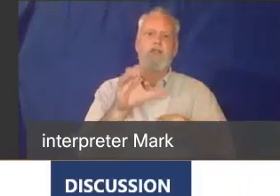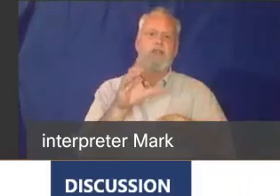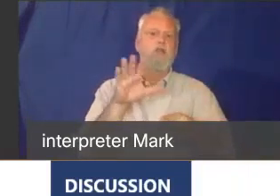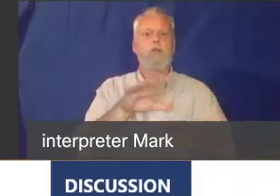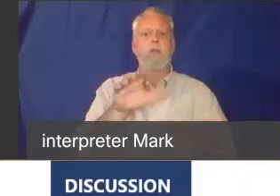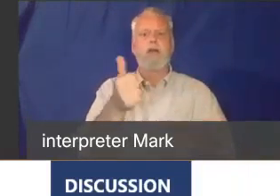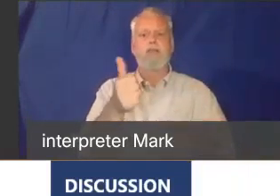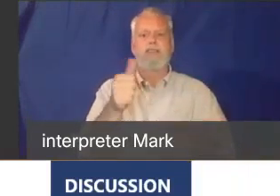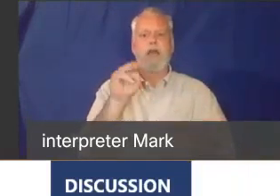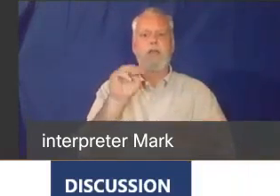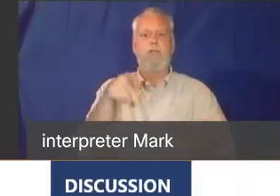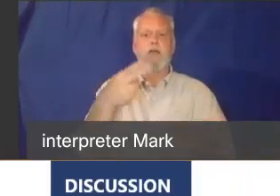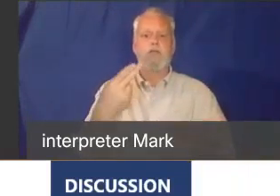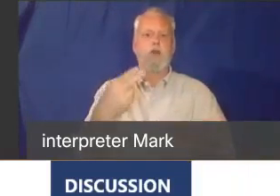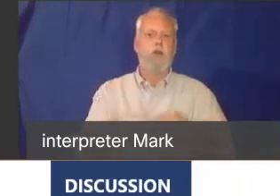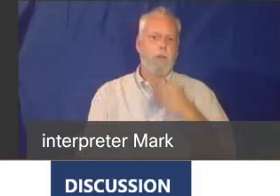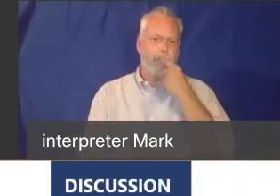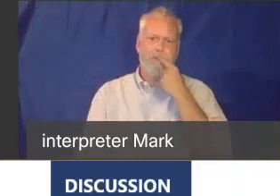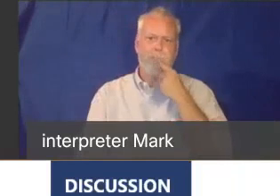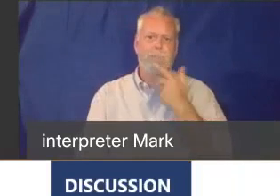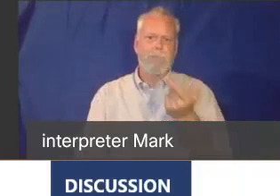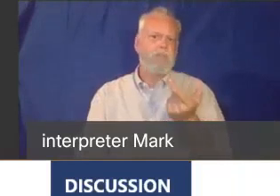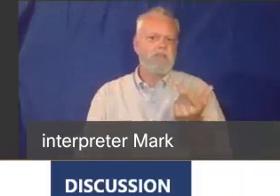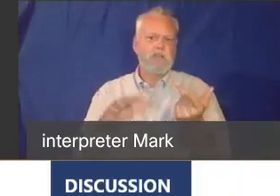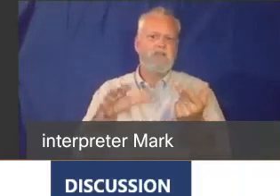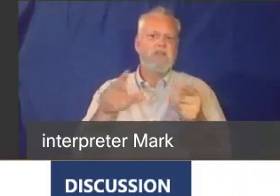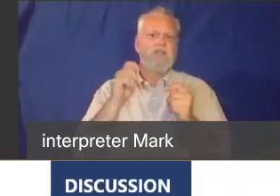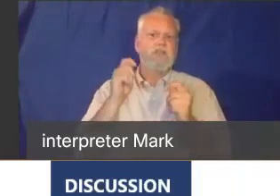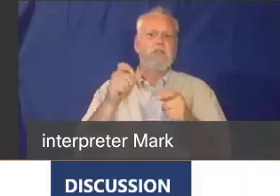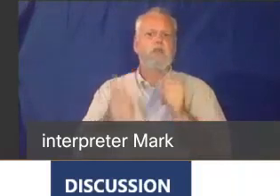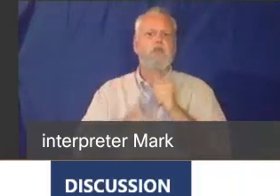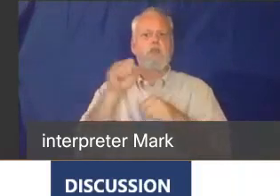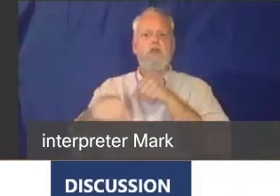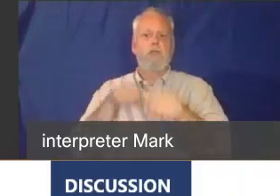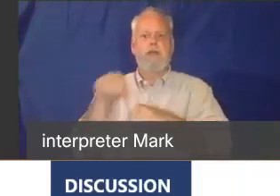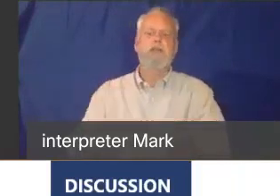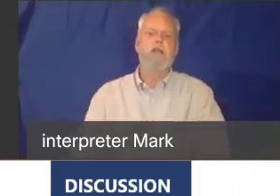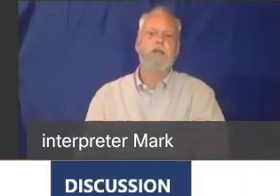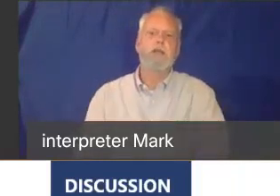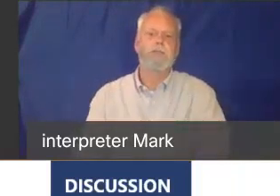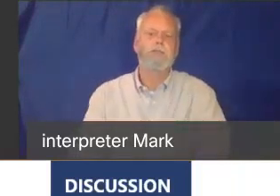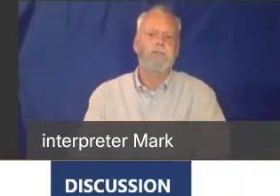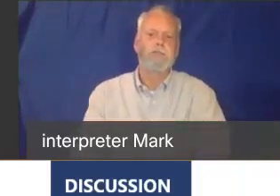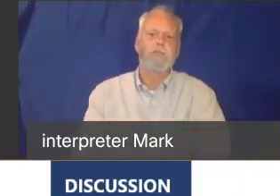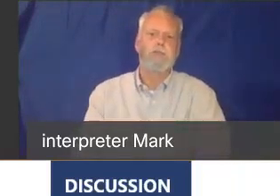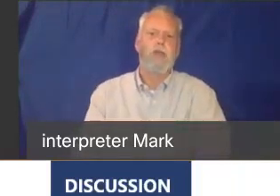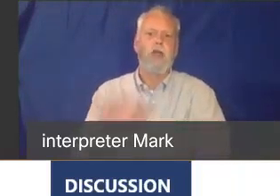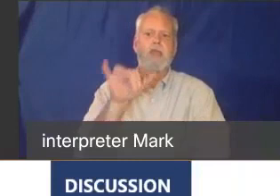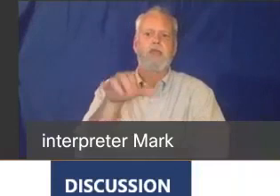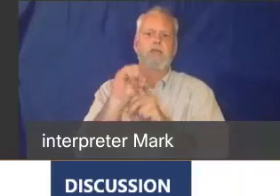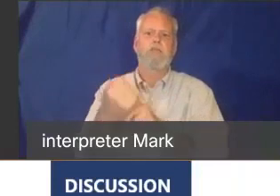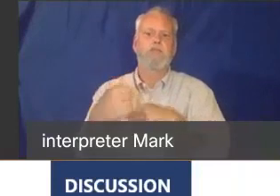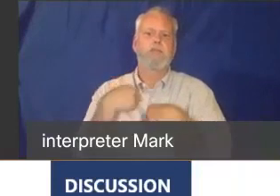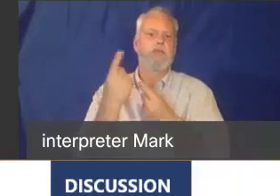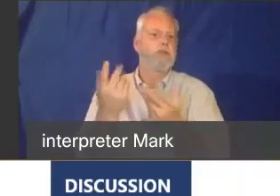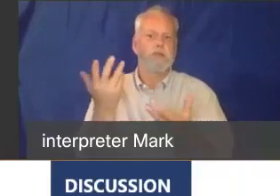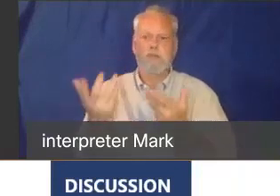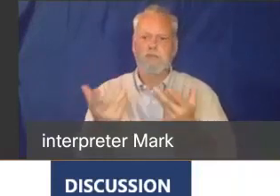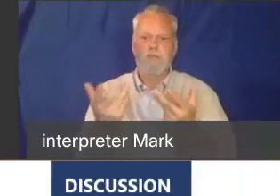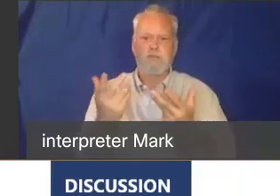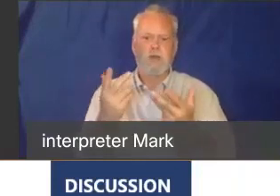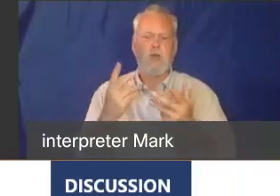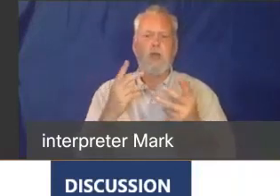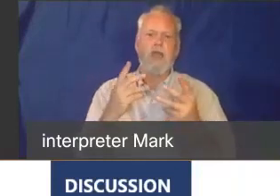And that's a pretty similar speed to most bicycling and and so that's been the case since we dealt with this originally with Segways way back.